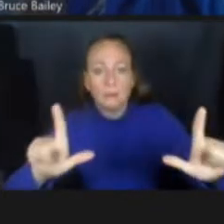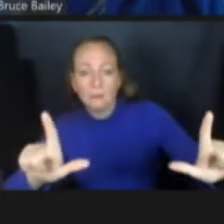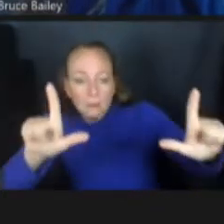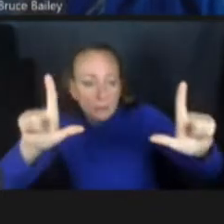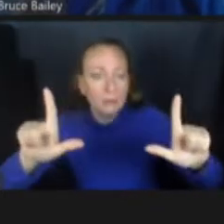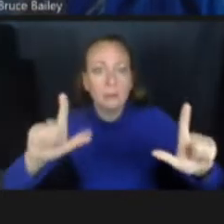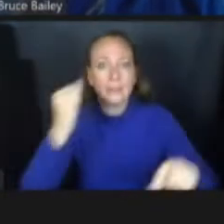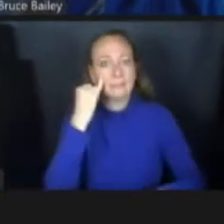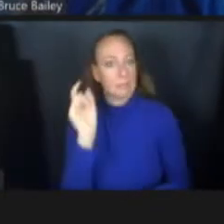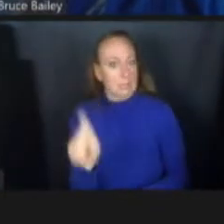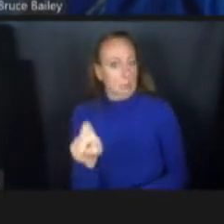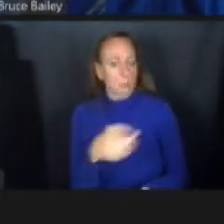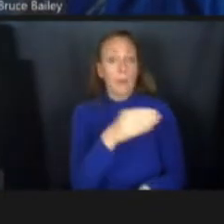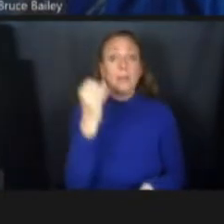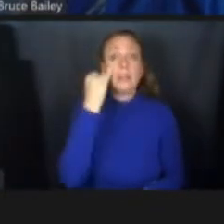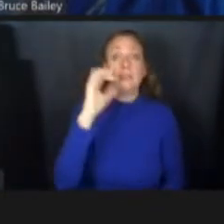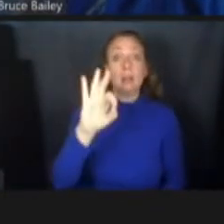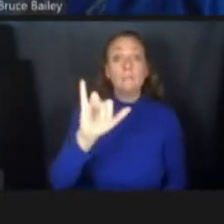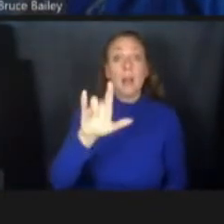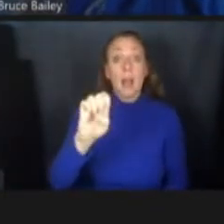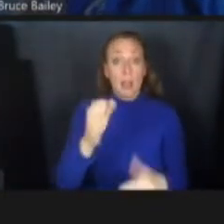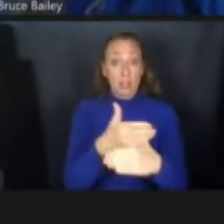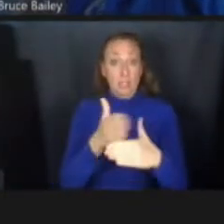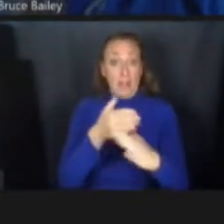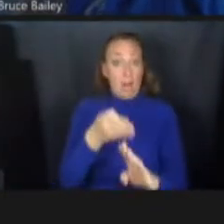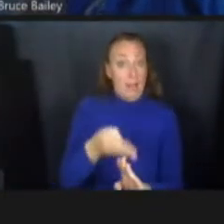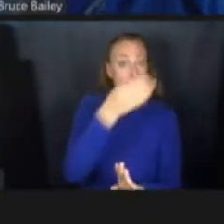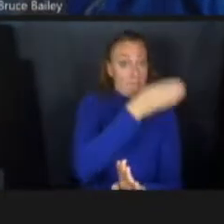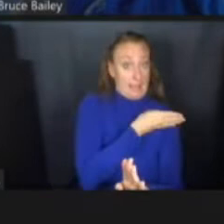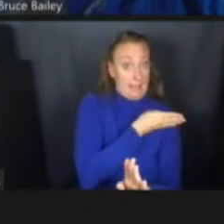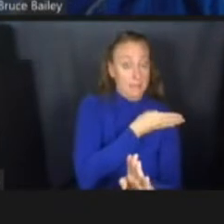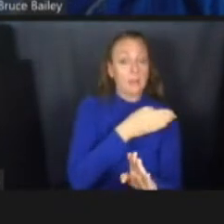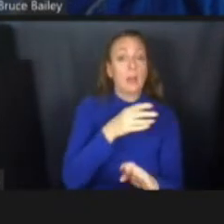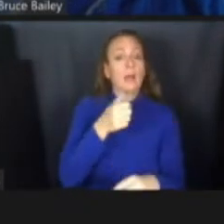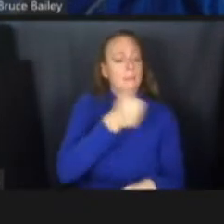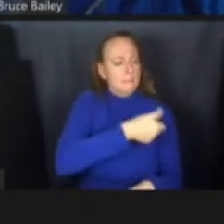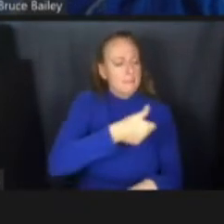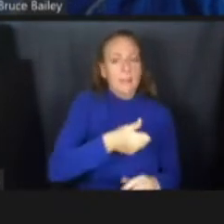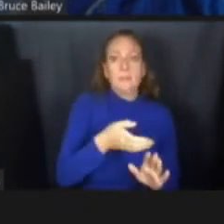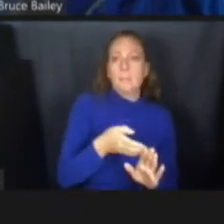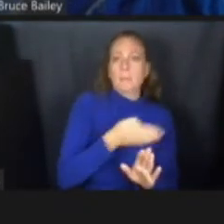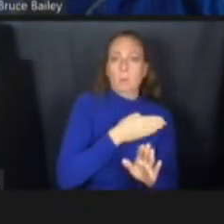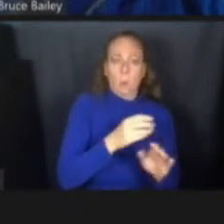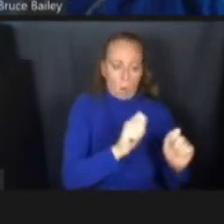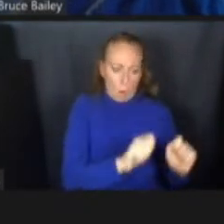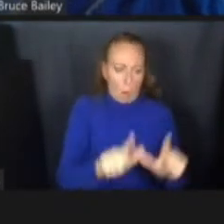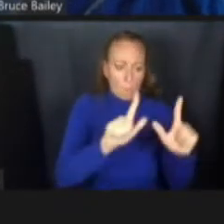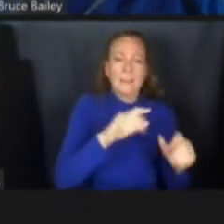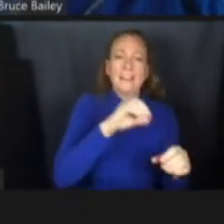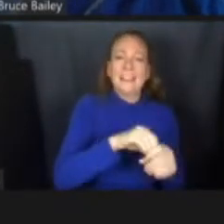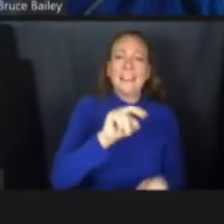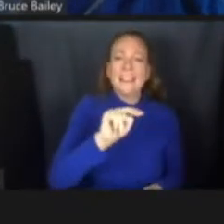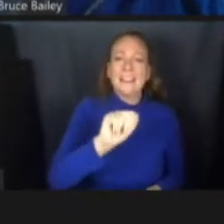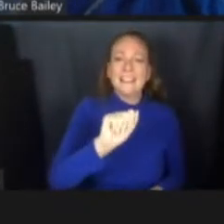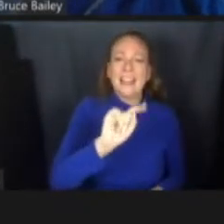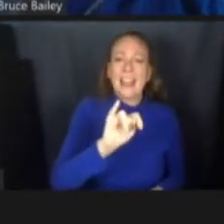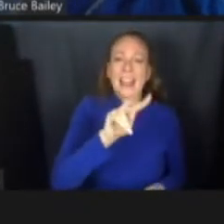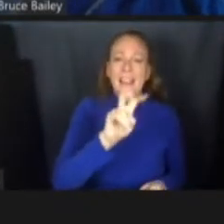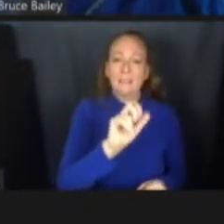And if the file was shared in advance, they can open the file themselves, in the native application, and access it with their assistive technology.